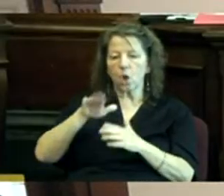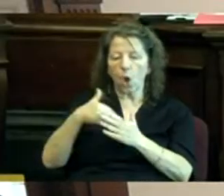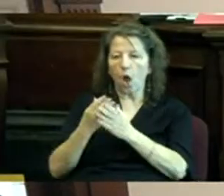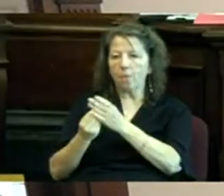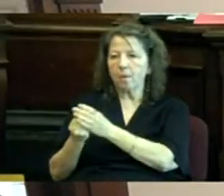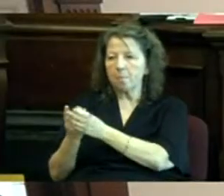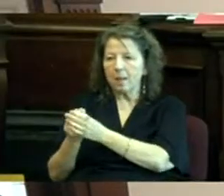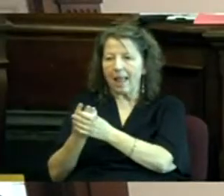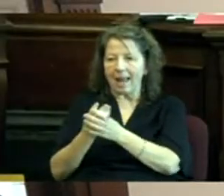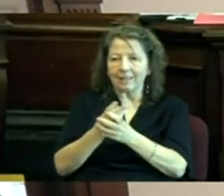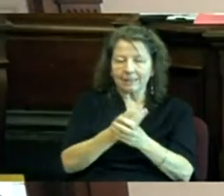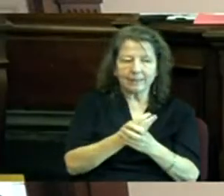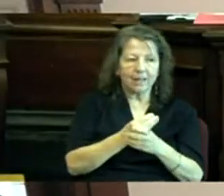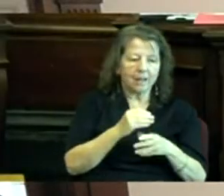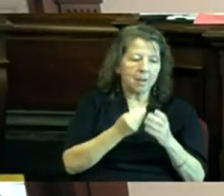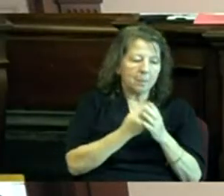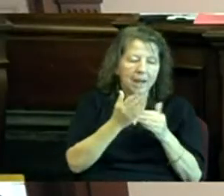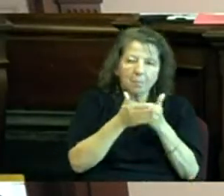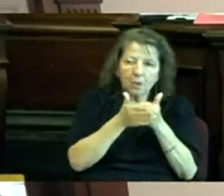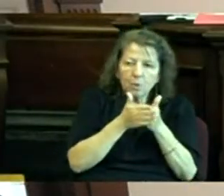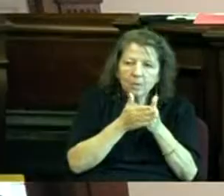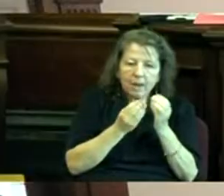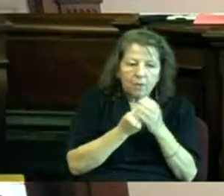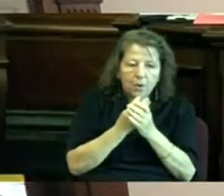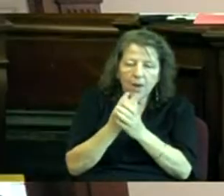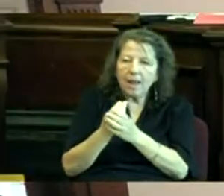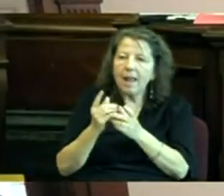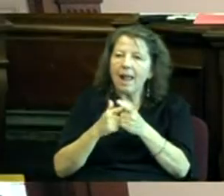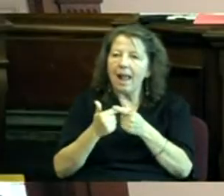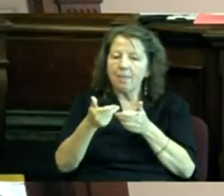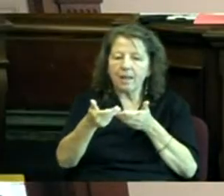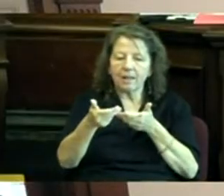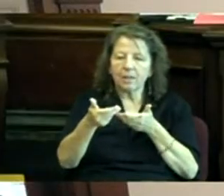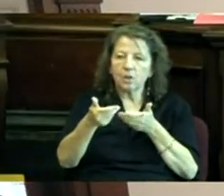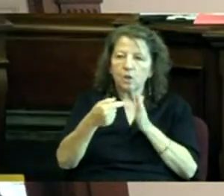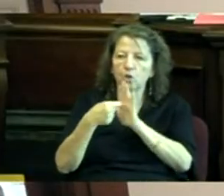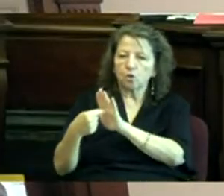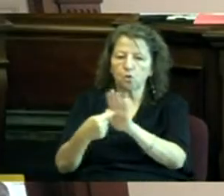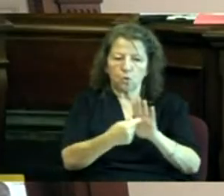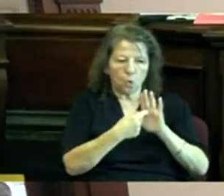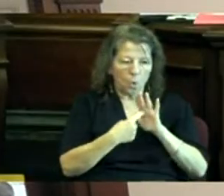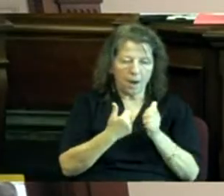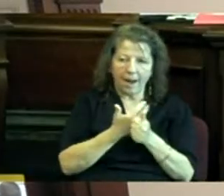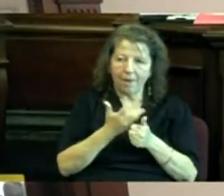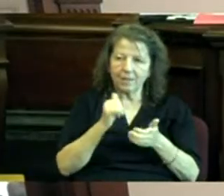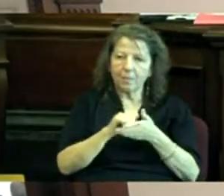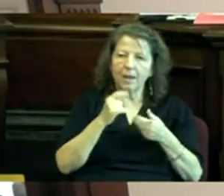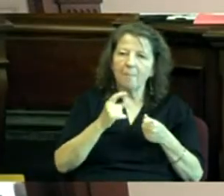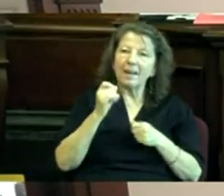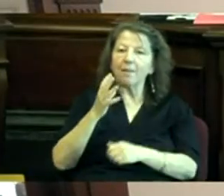miyawaki. What he did was take all native plantings, plant them